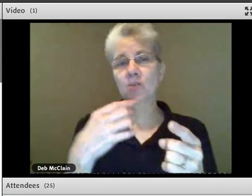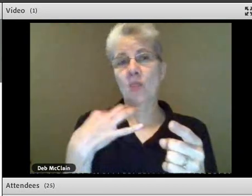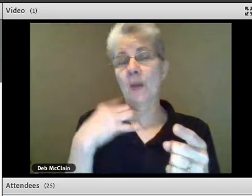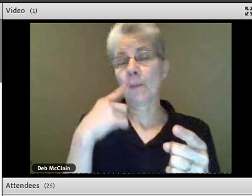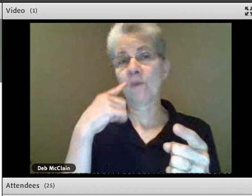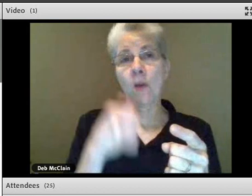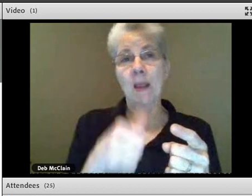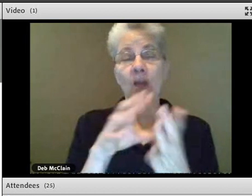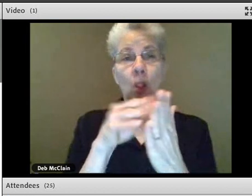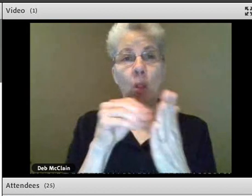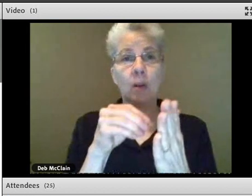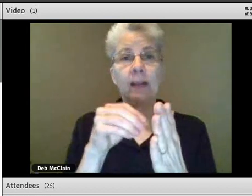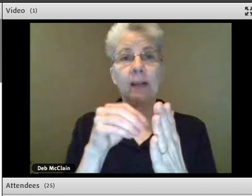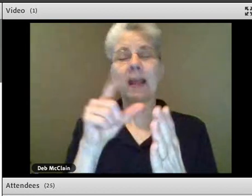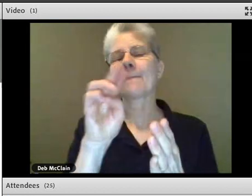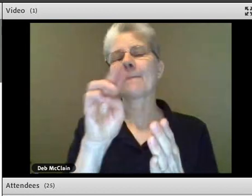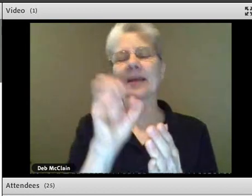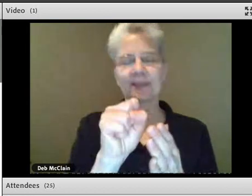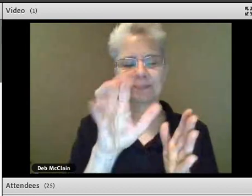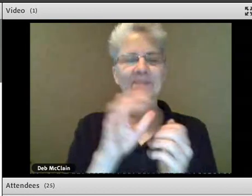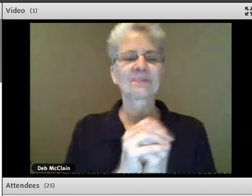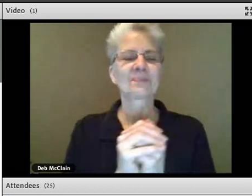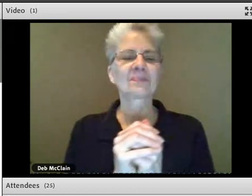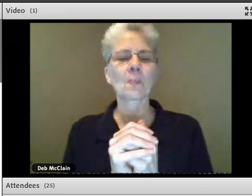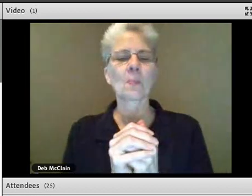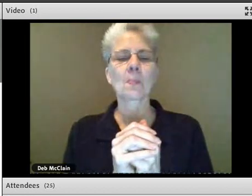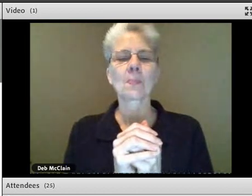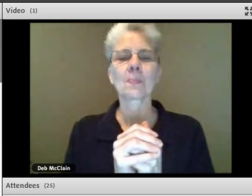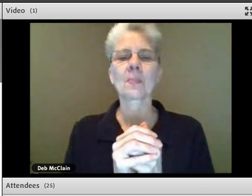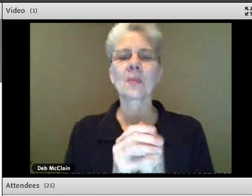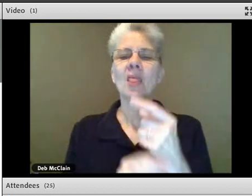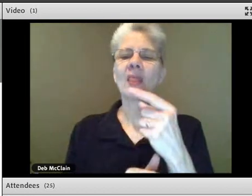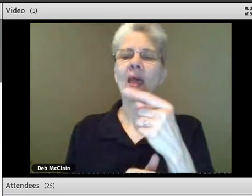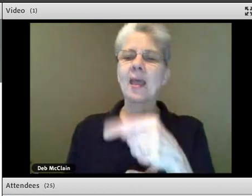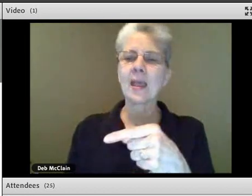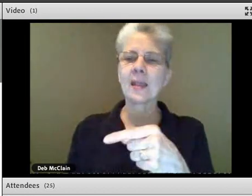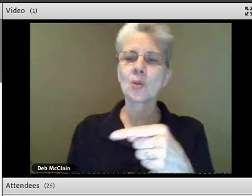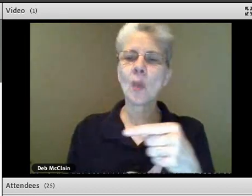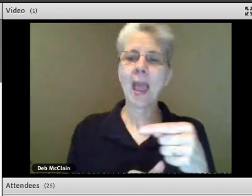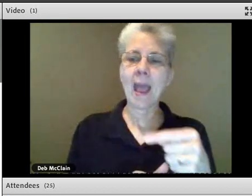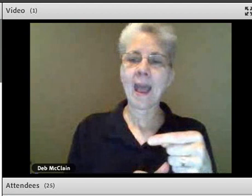learning management system. Then you have the learning modules, and these are what are used to make sure